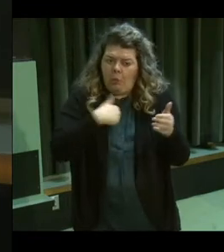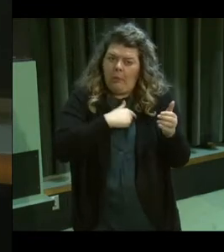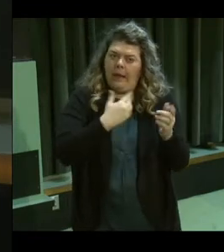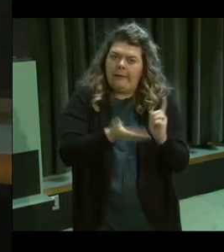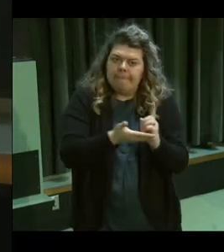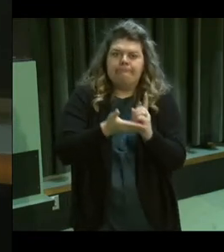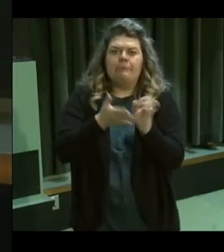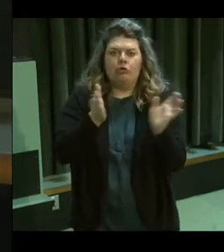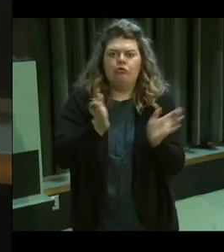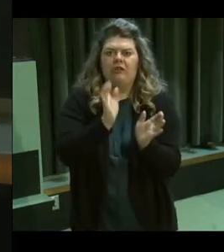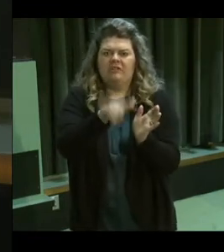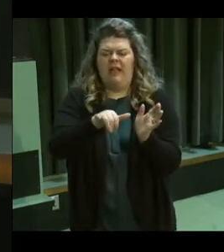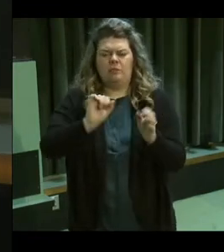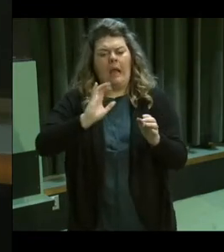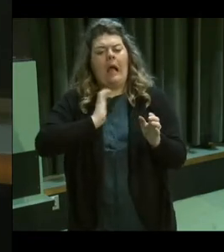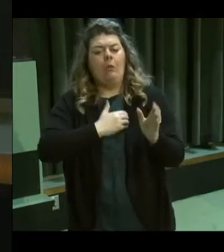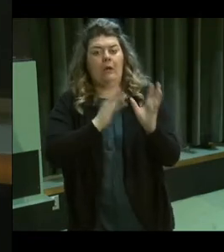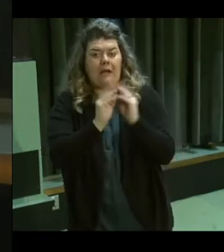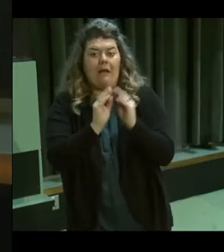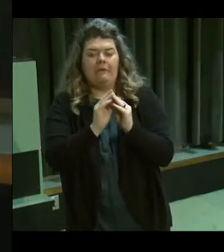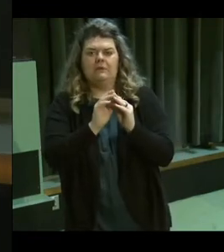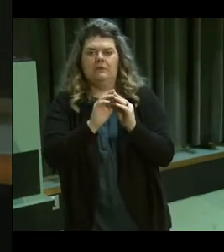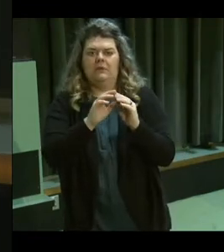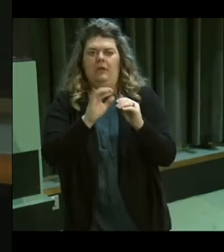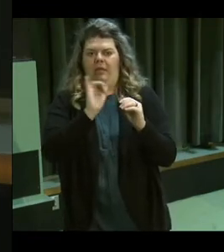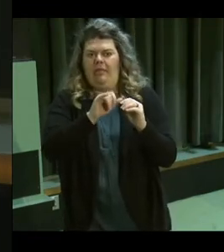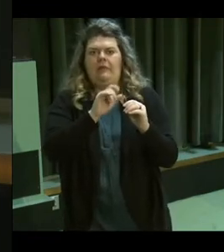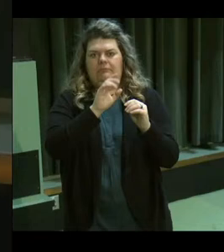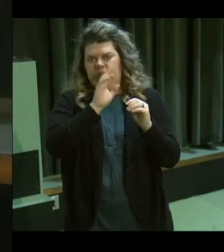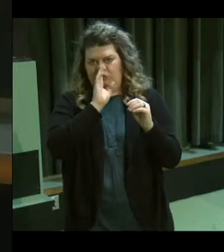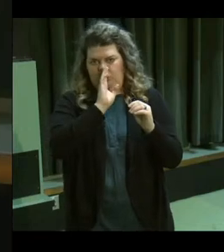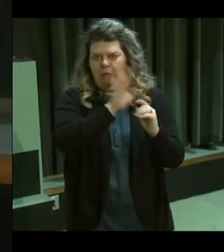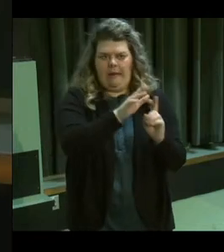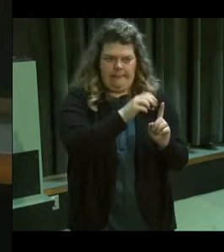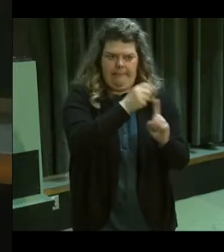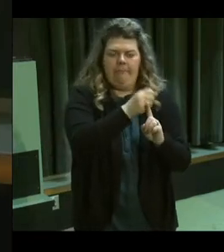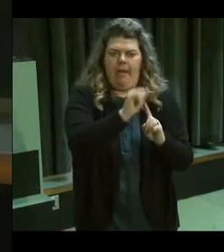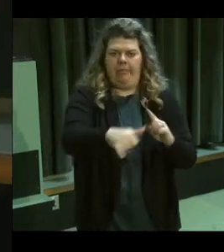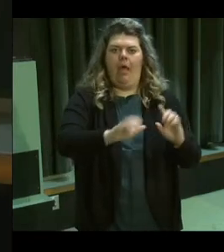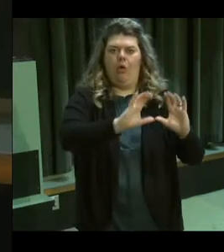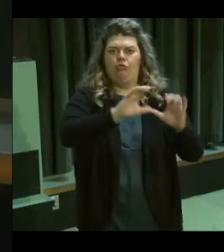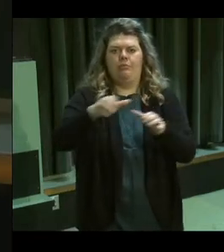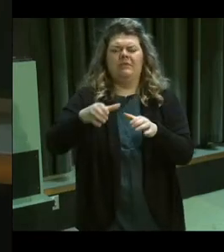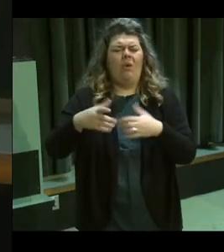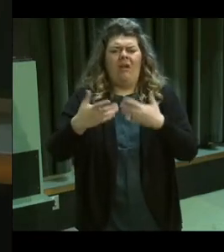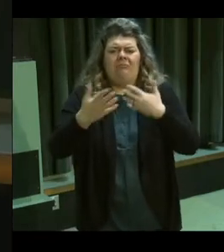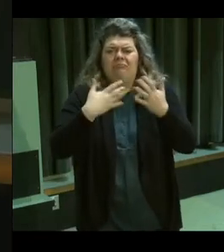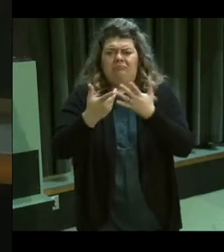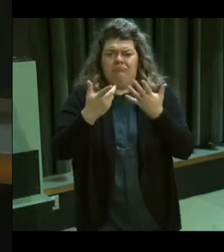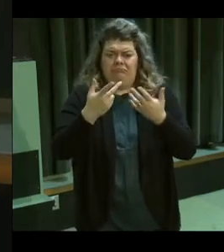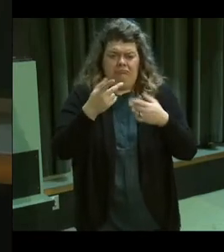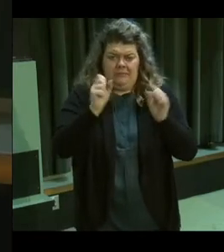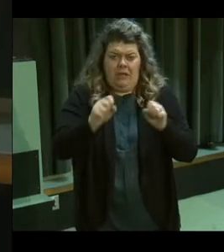those are things that our conference directly does to try